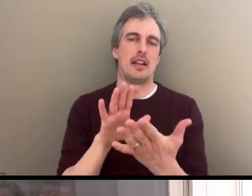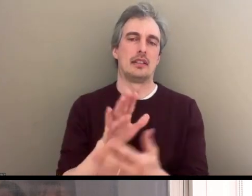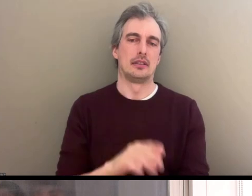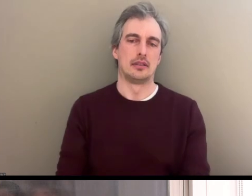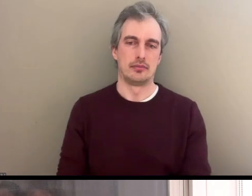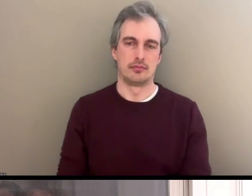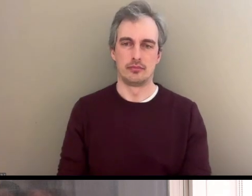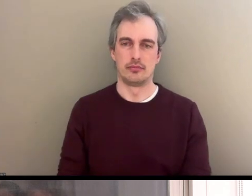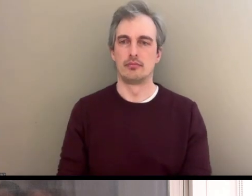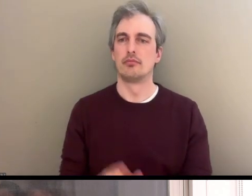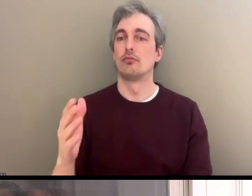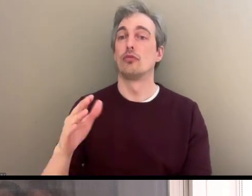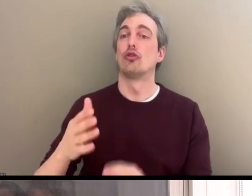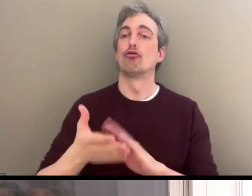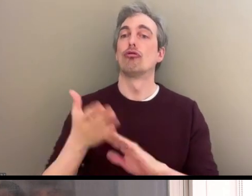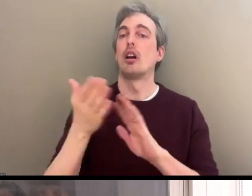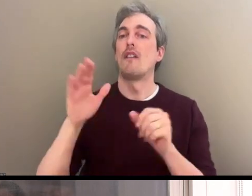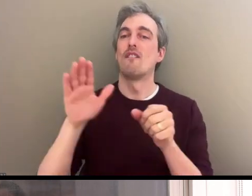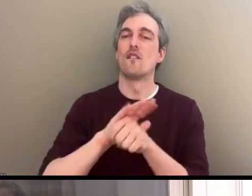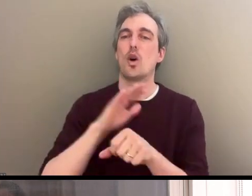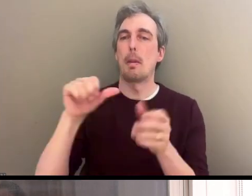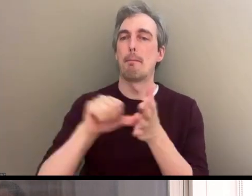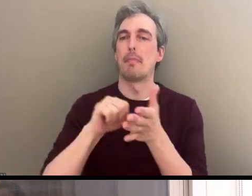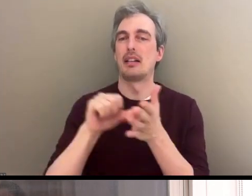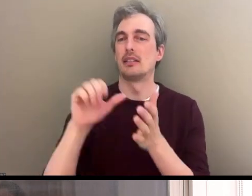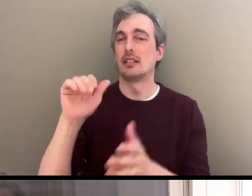and immediately 41 issues pop up.